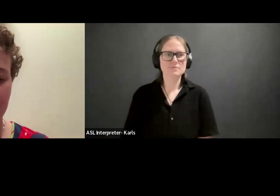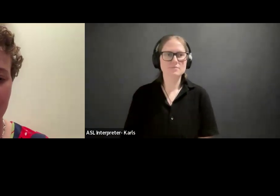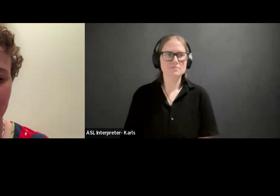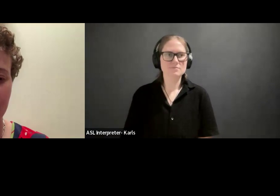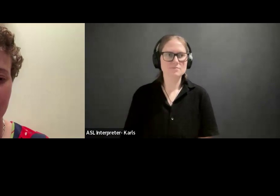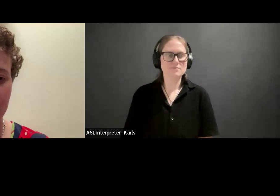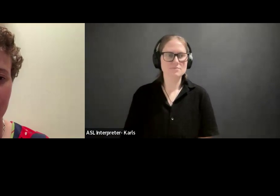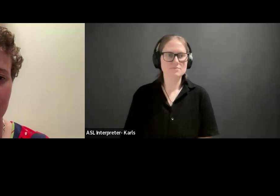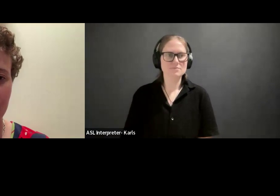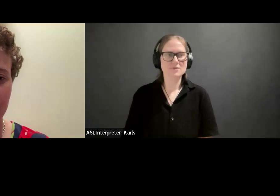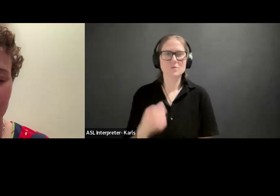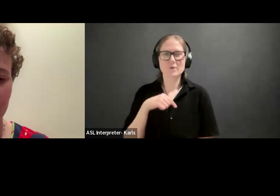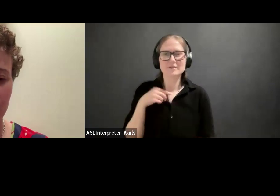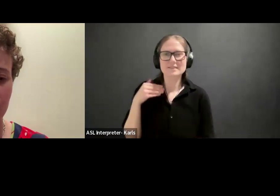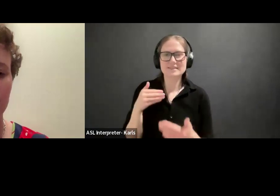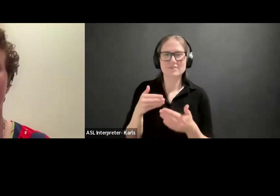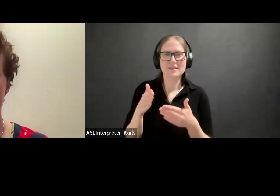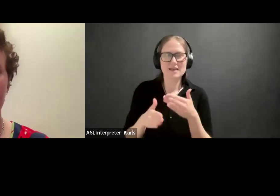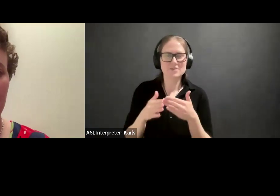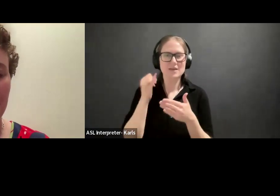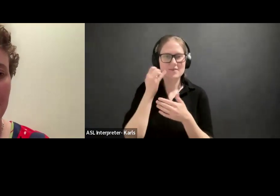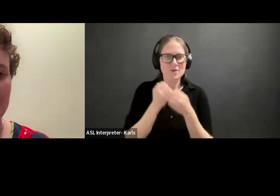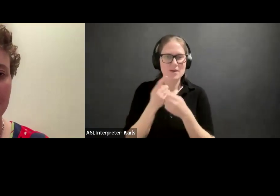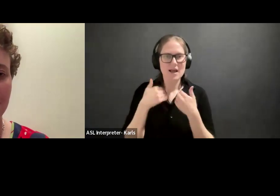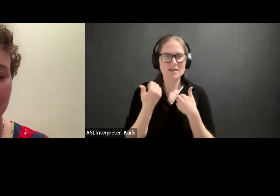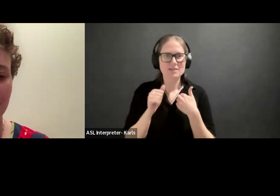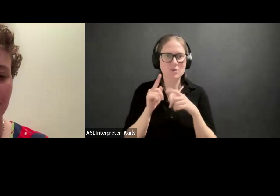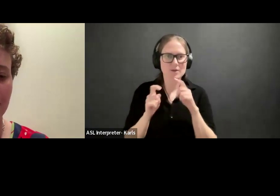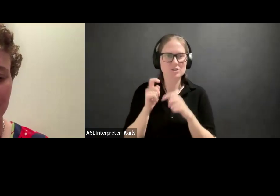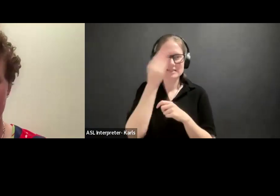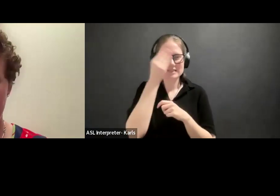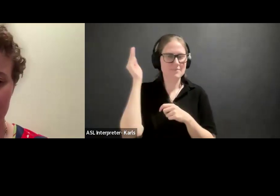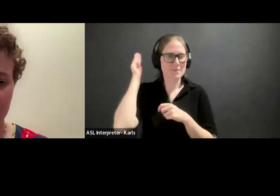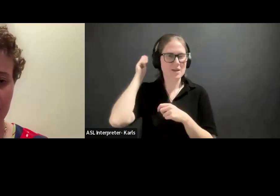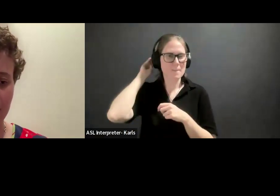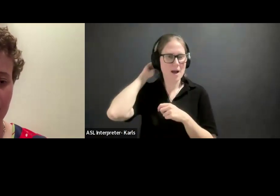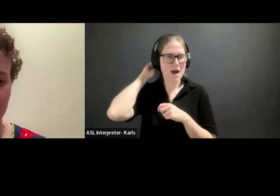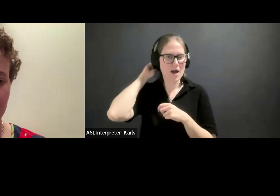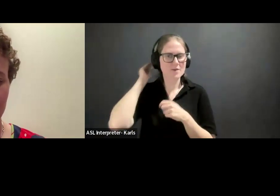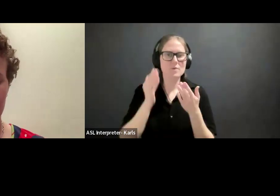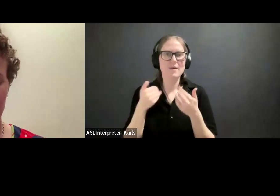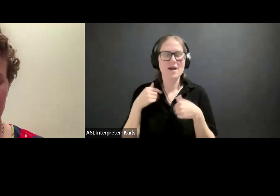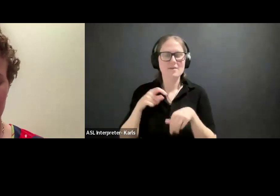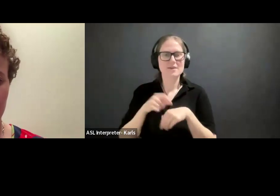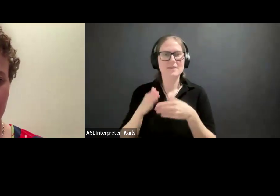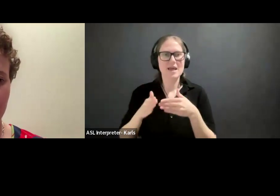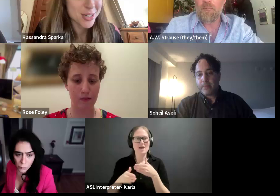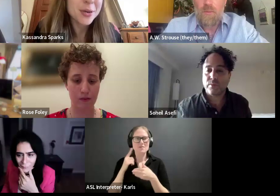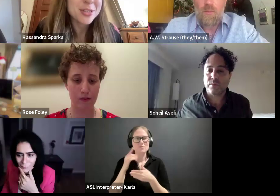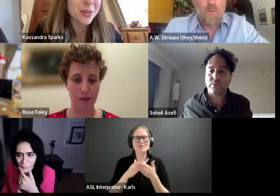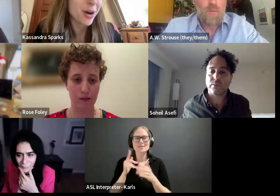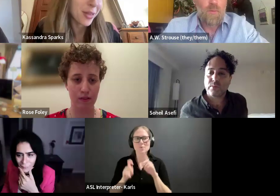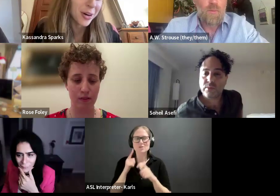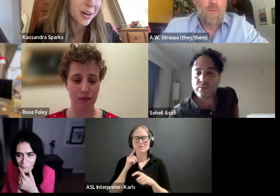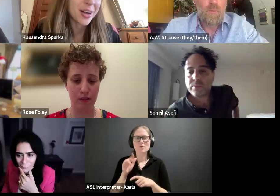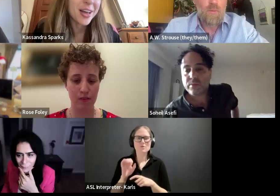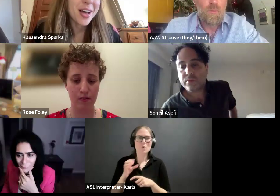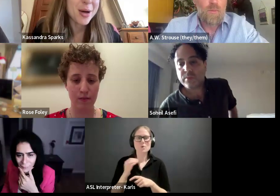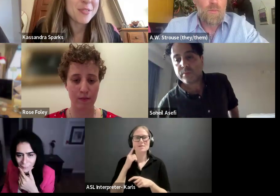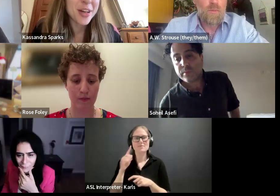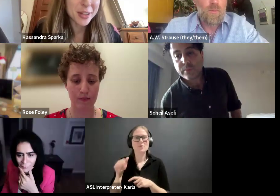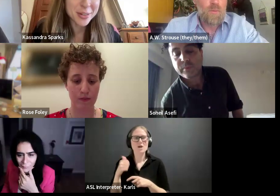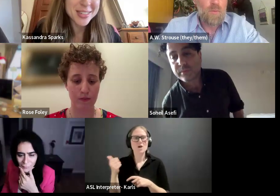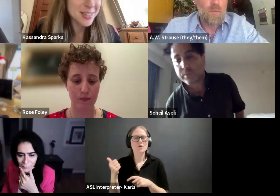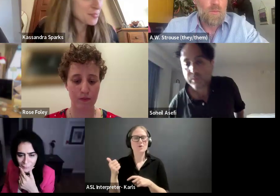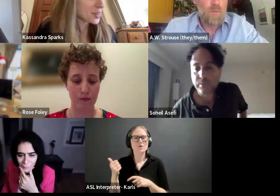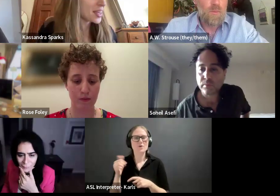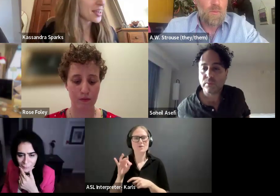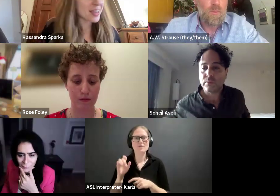nearing the end, so if anyone has any questions, keep them in your mind. I mean, we might have time at the end for some questions for Rose and for our other fellows.